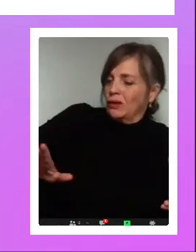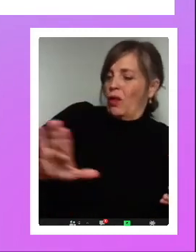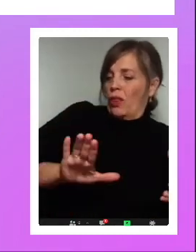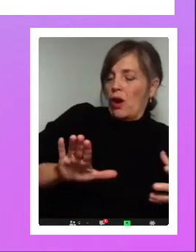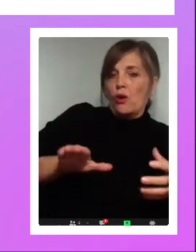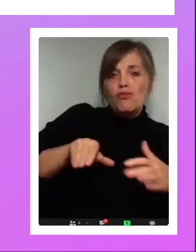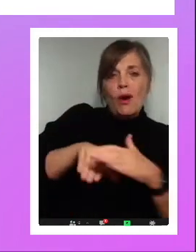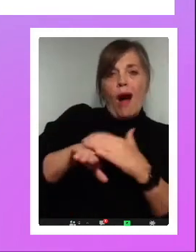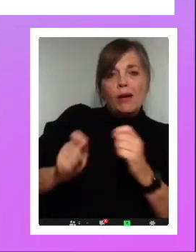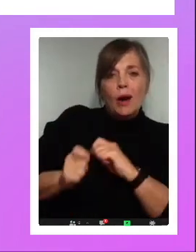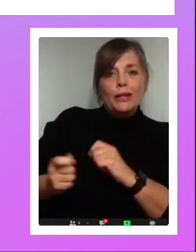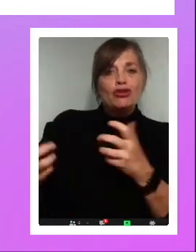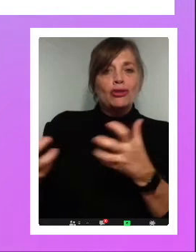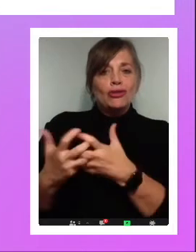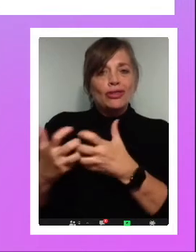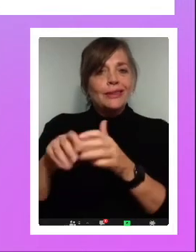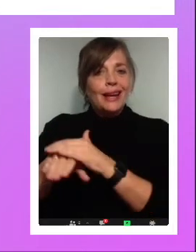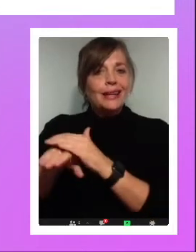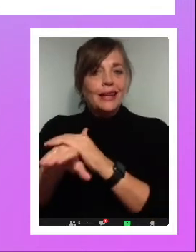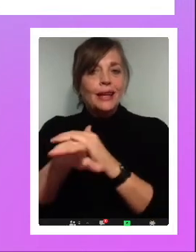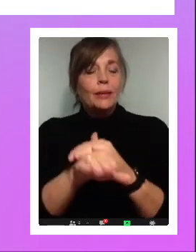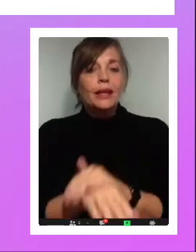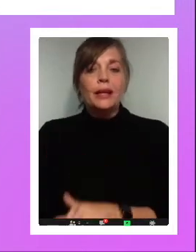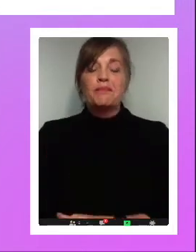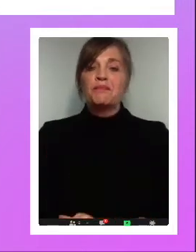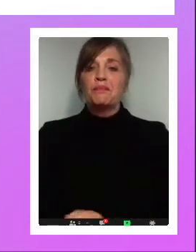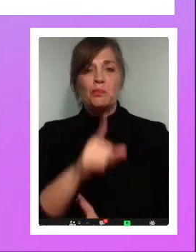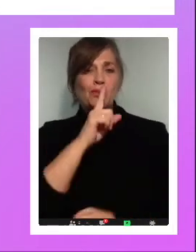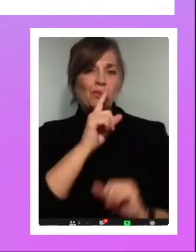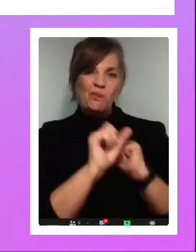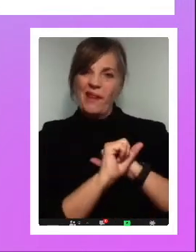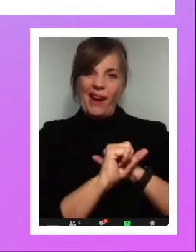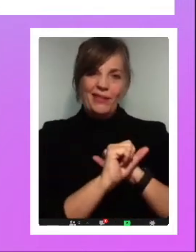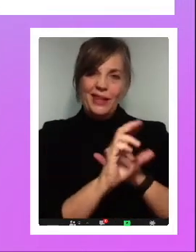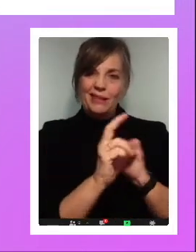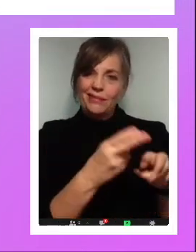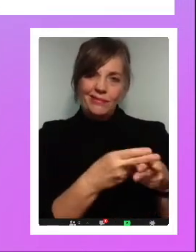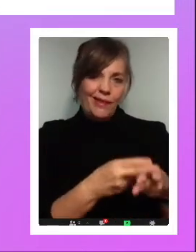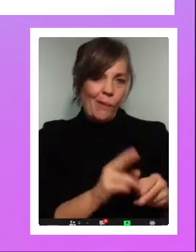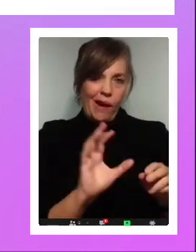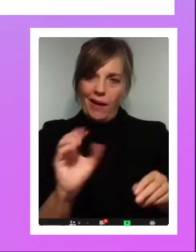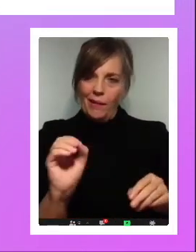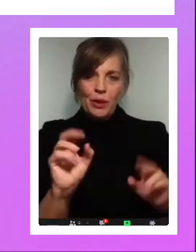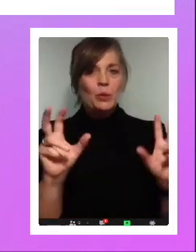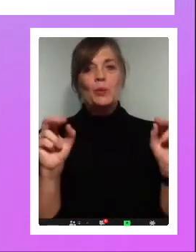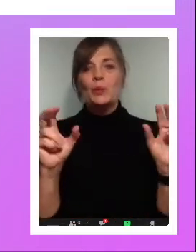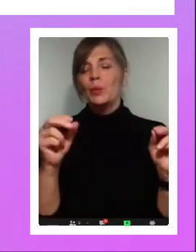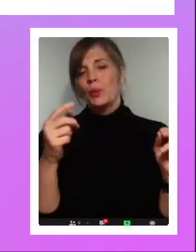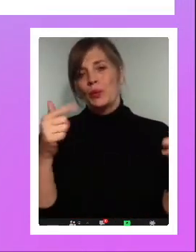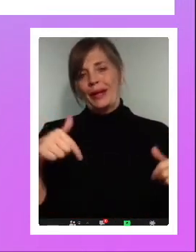And I've not gonna advertise, you know which ones here just because it'd be inappropriate,